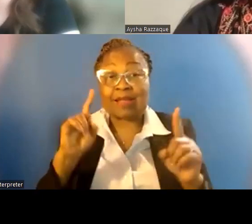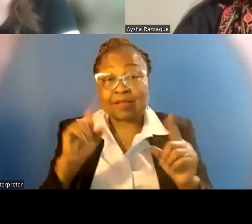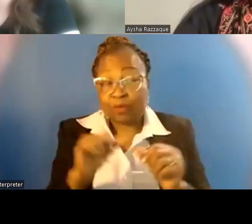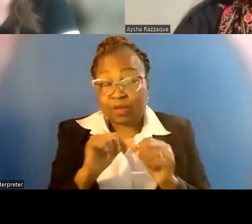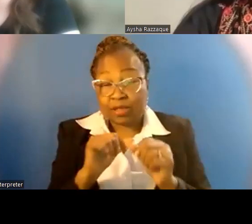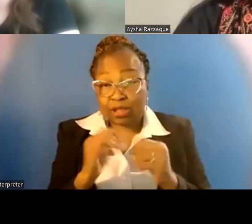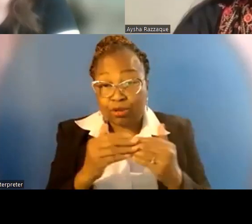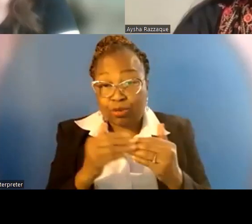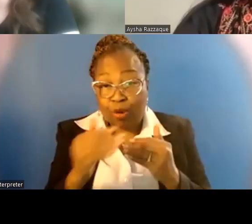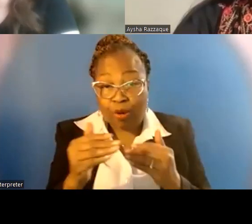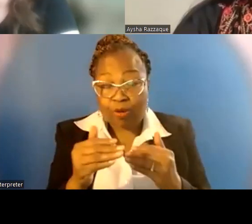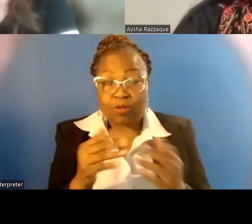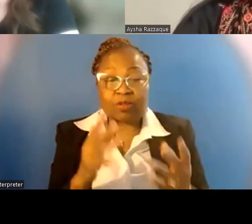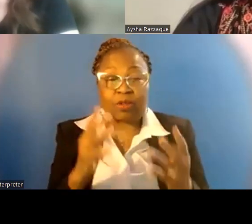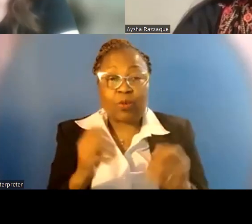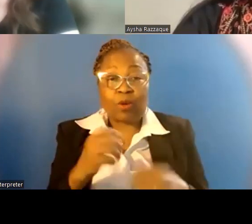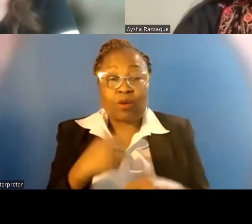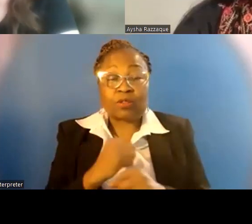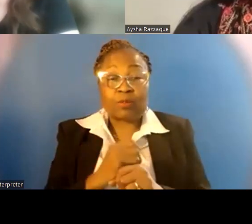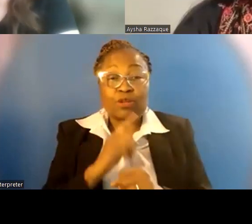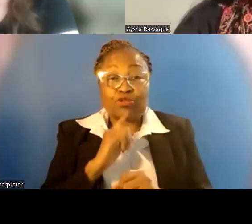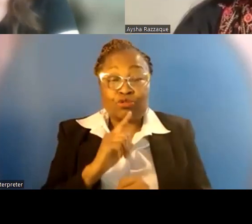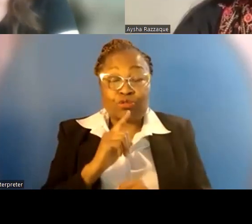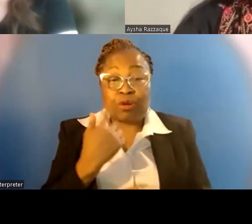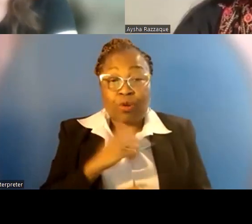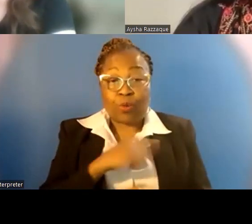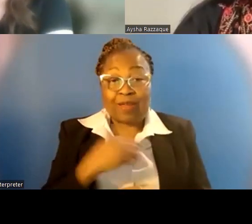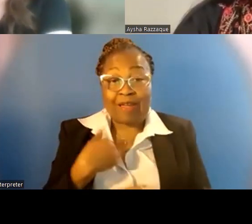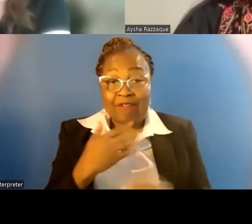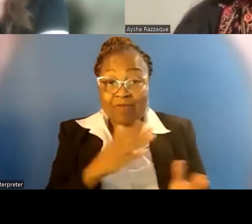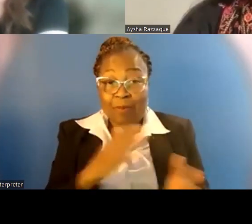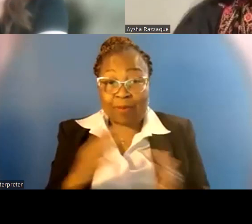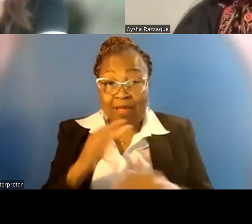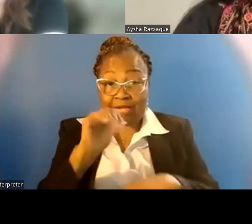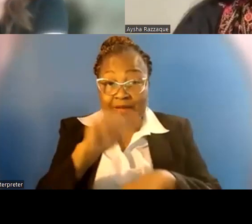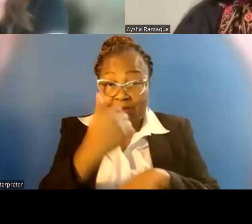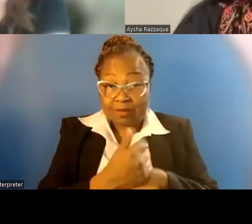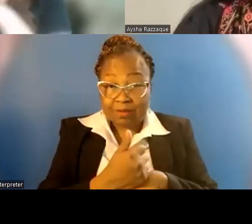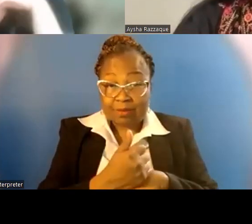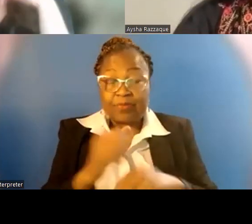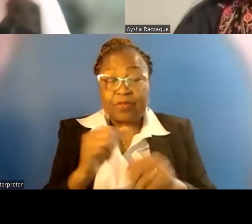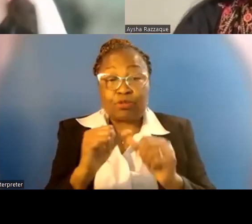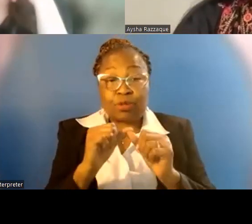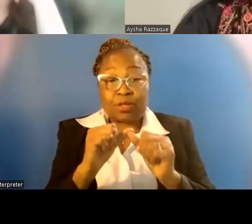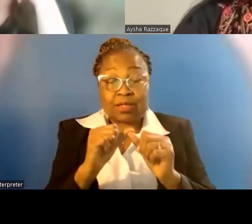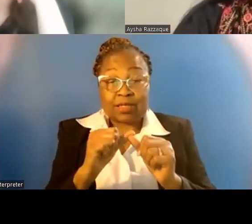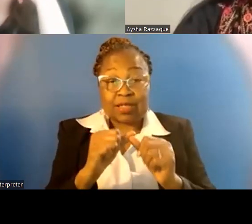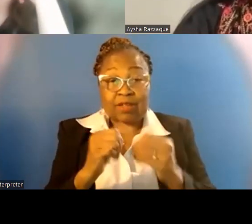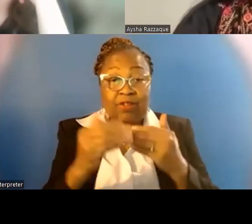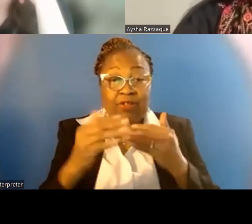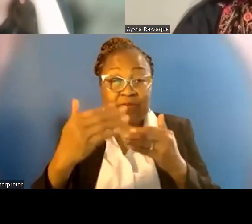So we do want to make sure we have plans in place to continue the longevity of the center,